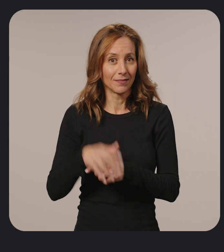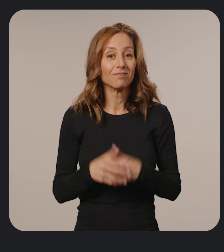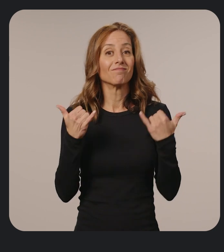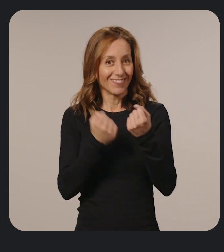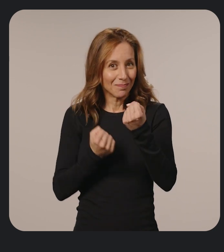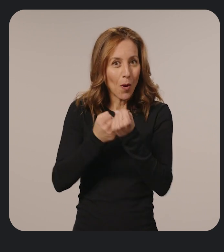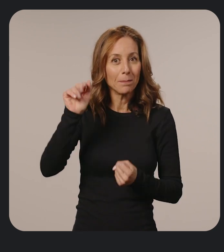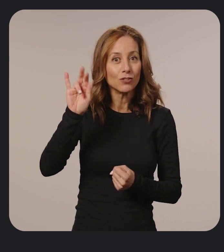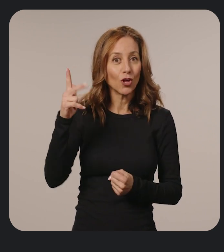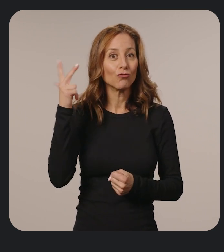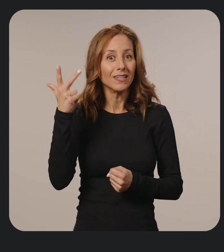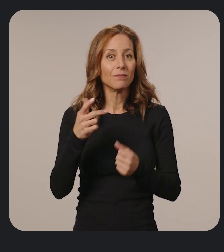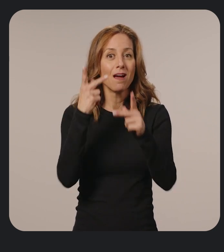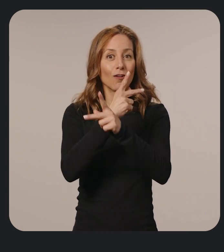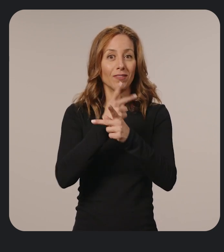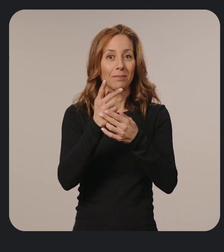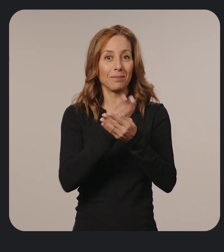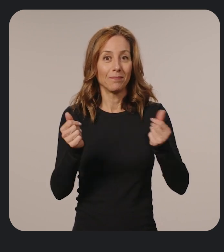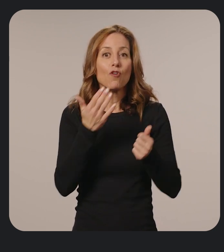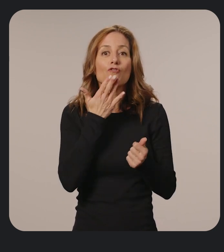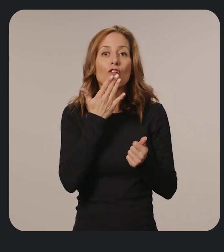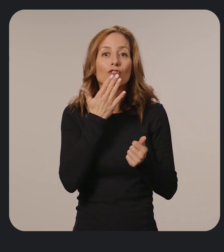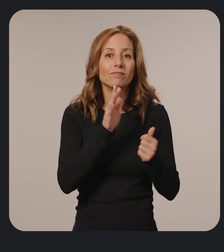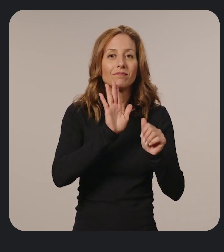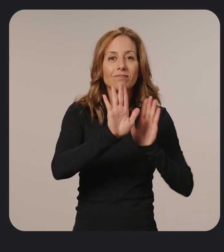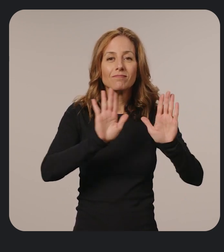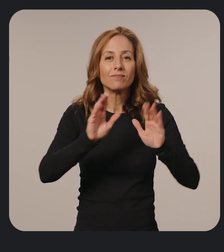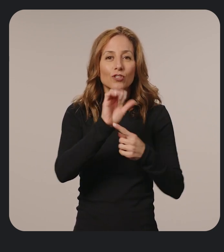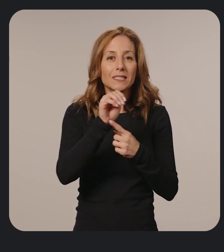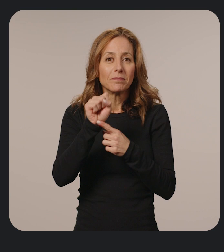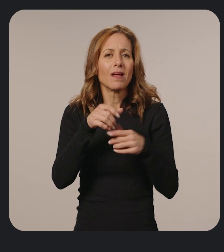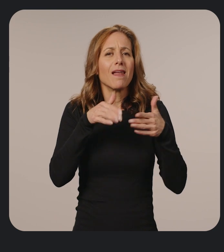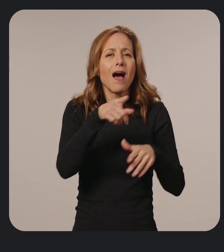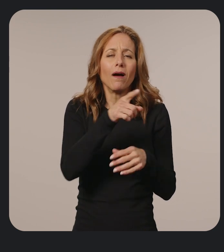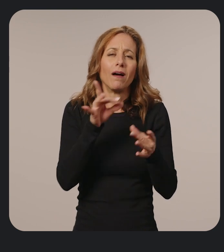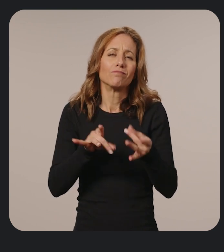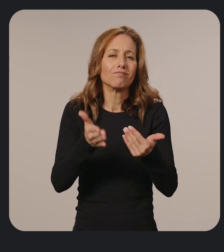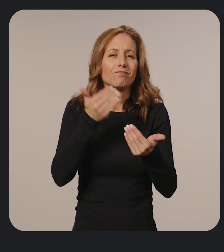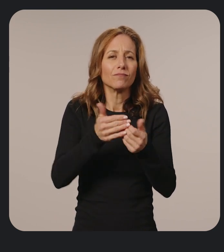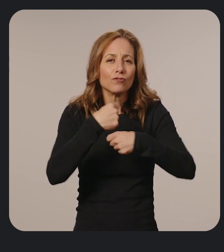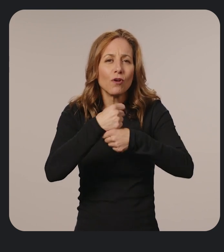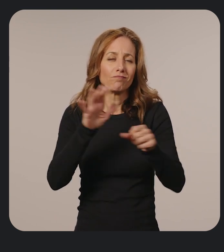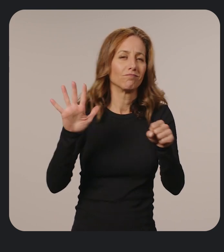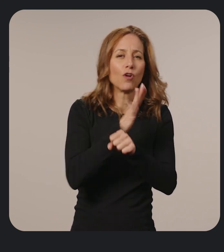We now support Material 3 algorithmic color schemes. These allow you to effortlessly generate a complete color